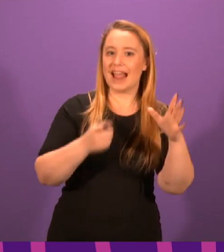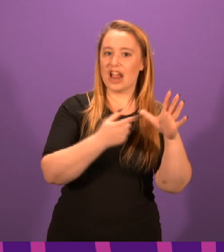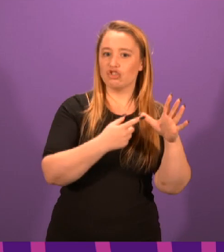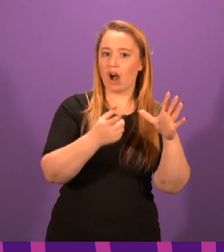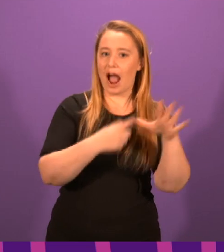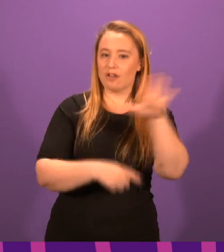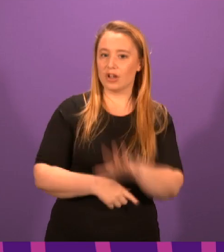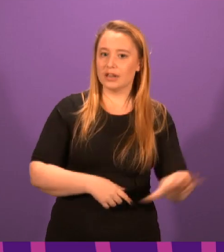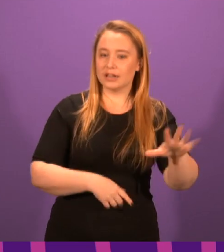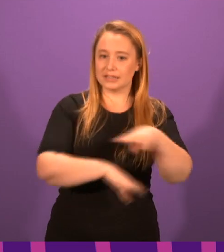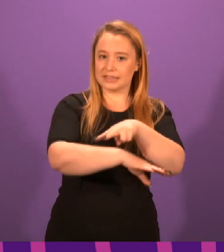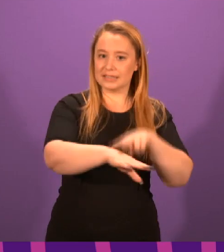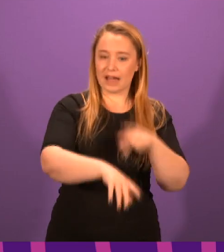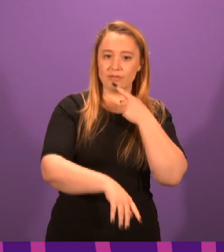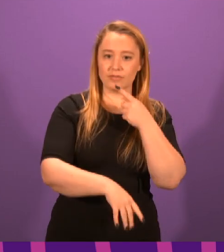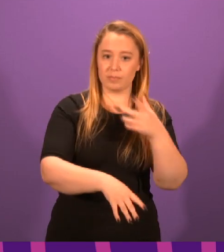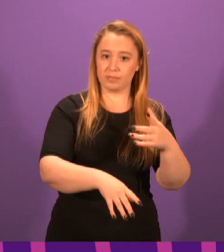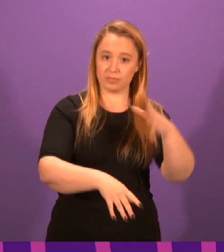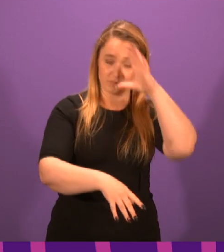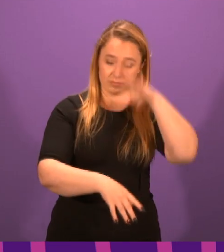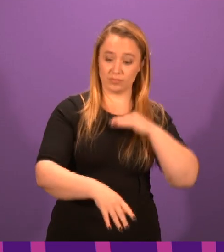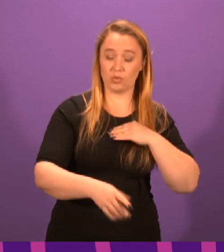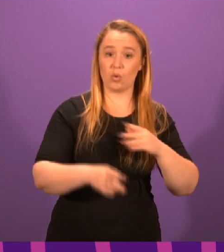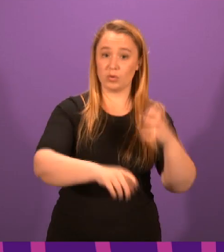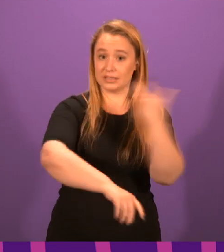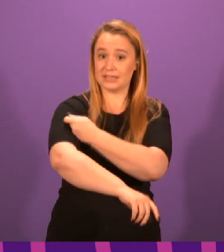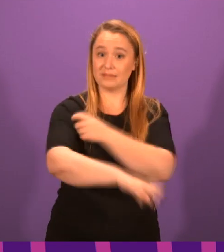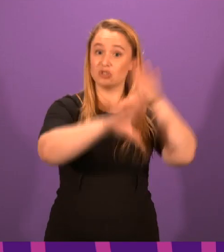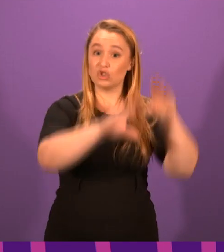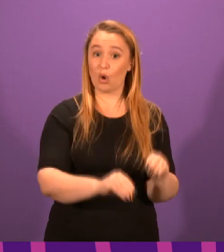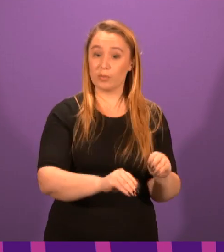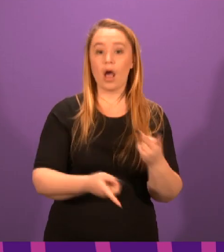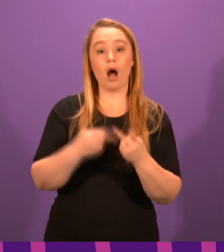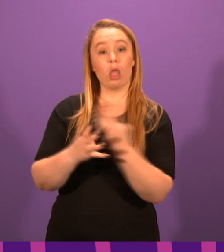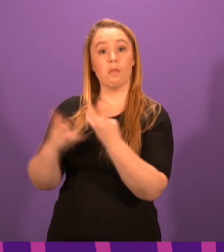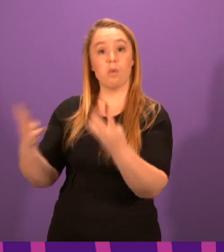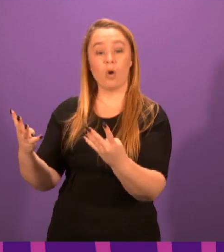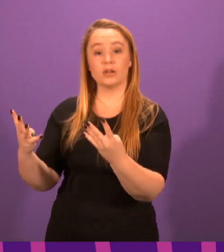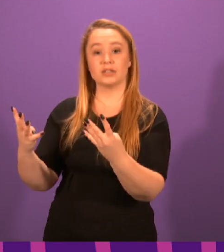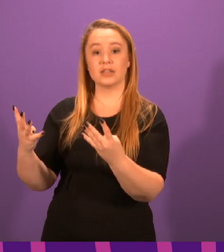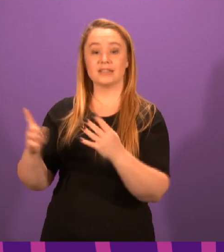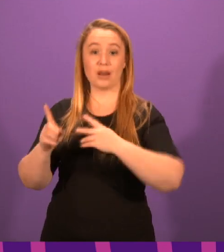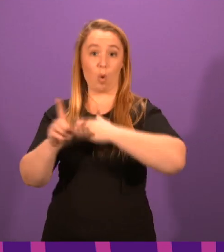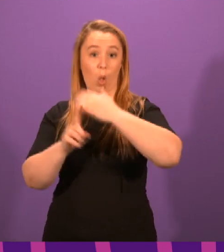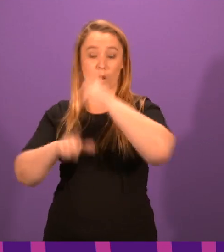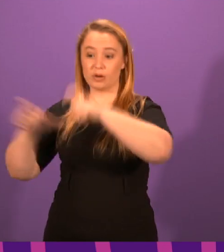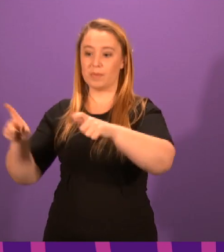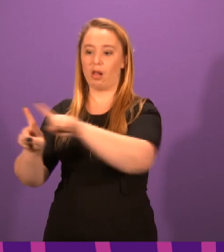staff were told that their flu jabs had been suspended, and other boards have apologised for putting our older citizens at the back of the queue.